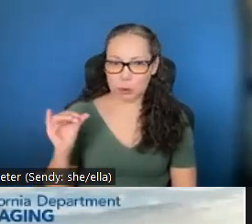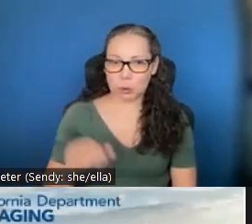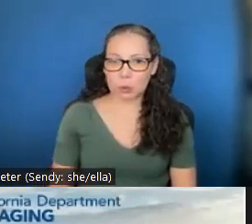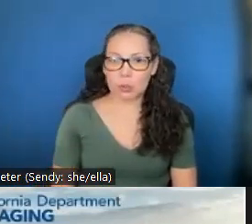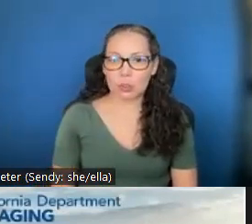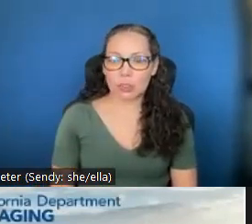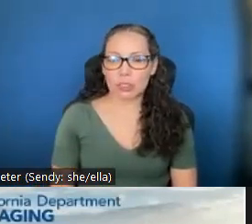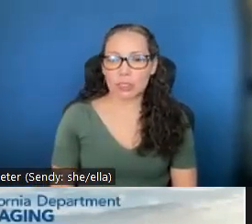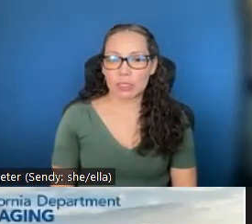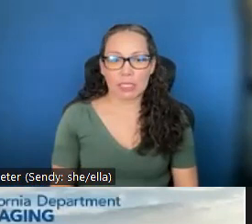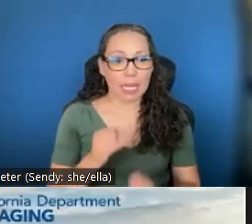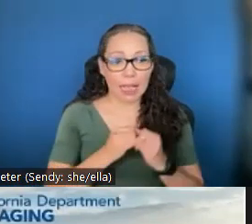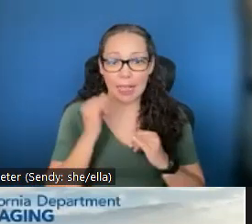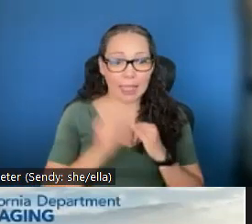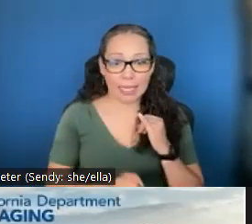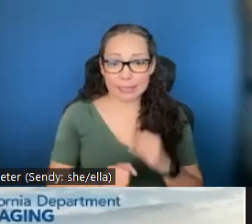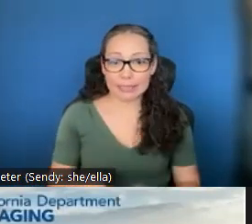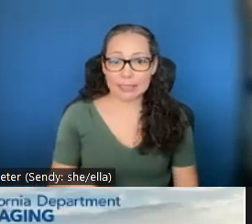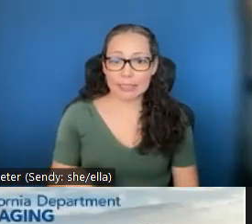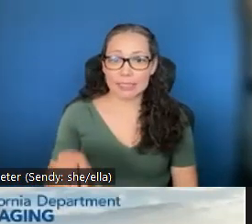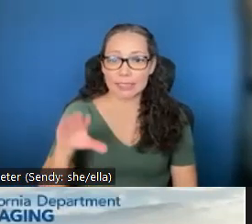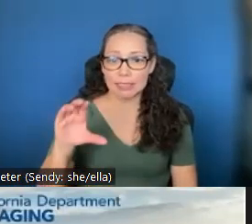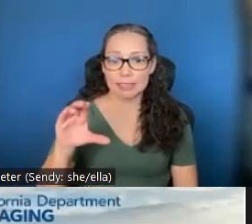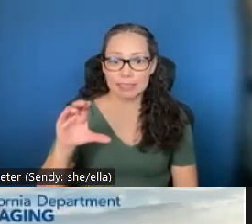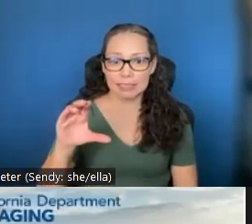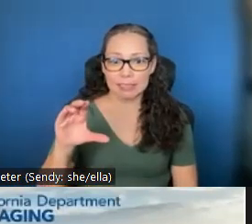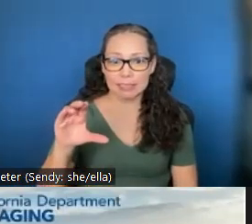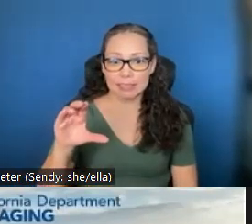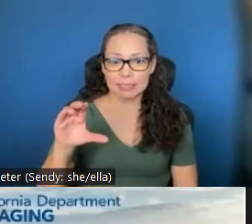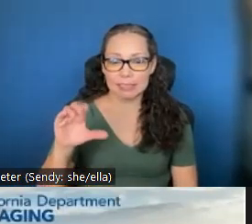and last but not least we have Sher racler from society good morning everyone hi good